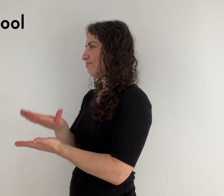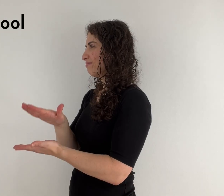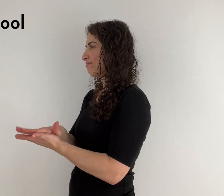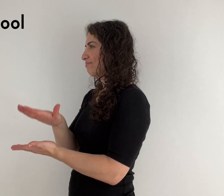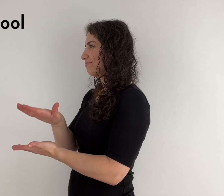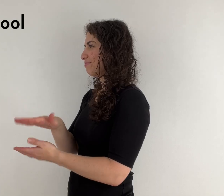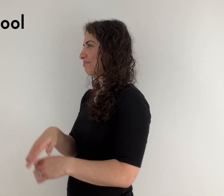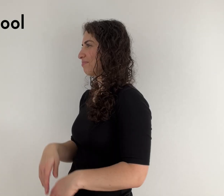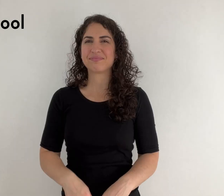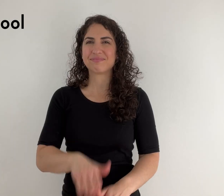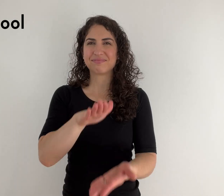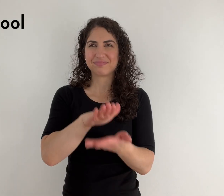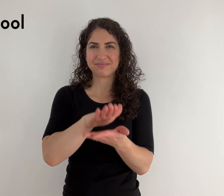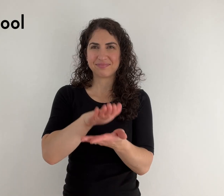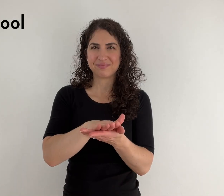SCHOOL